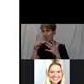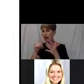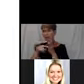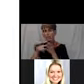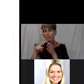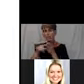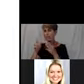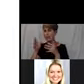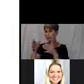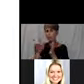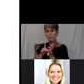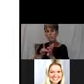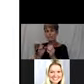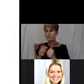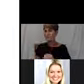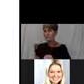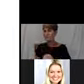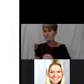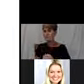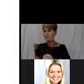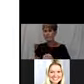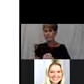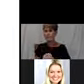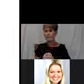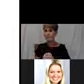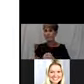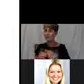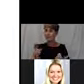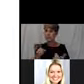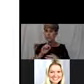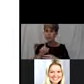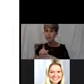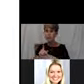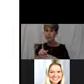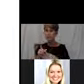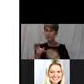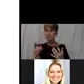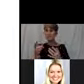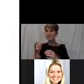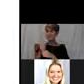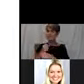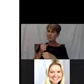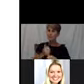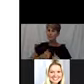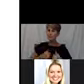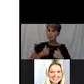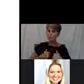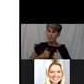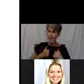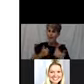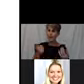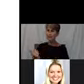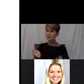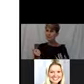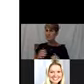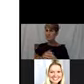We've all that who have done this have had either fight to exist or fight to survive. And if there was good research maybe we wouldn't have to fight as hard.